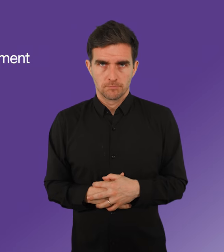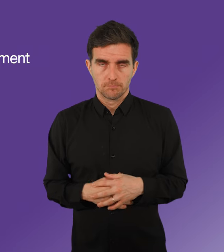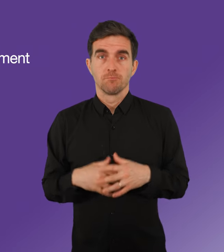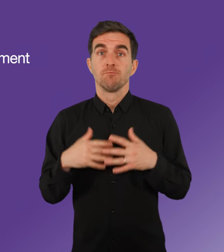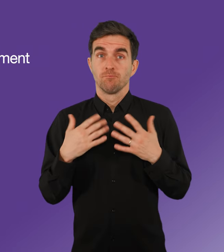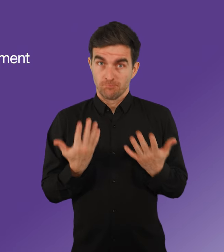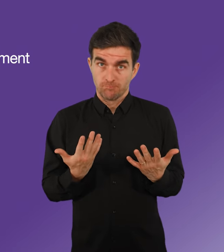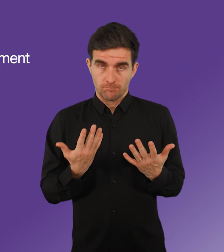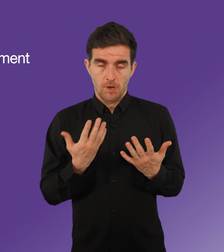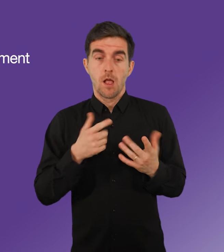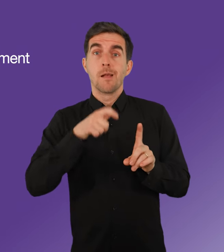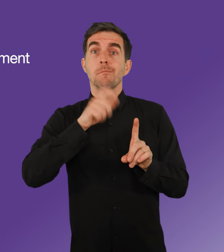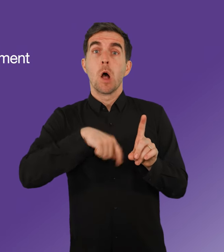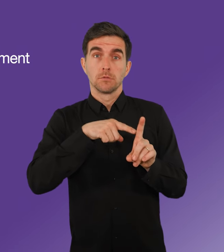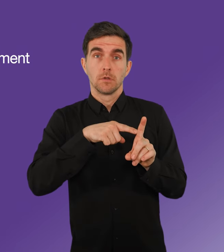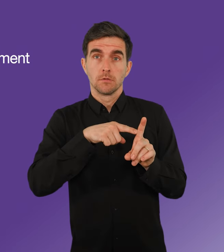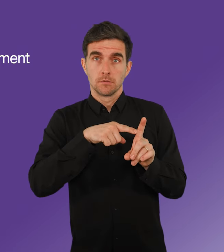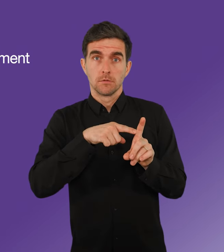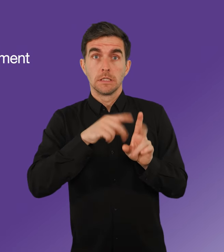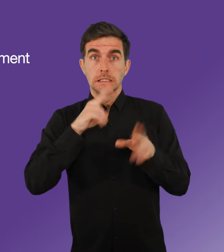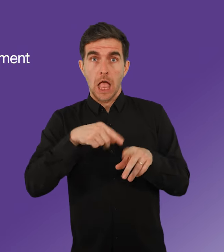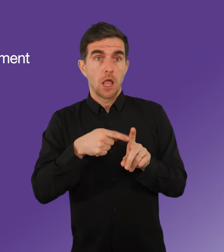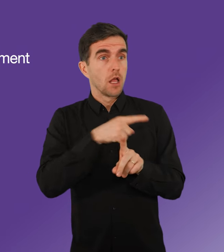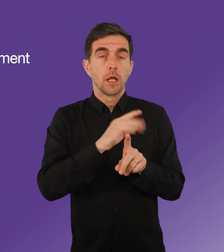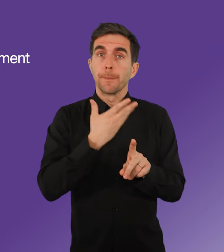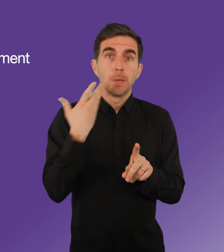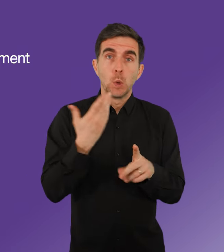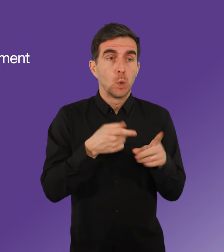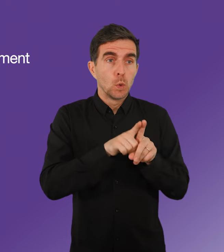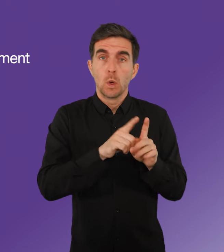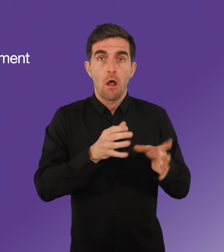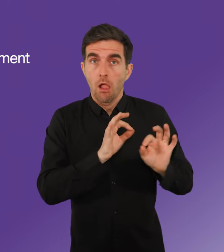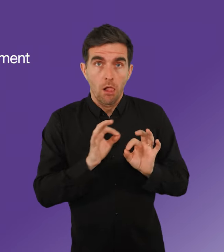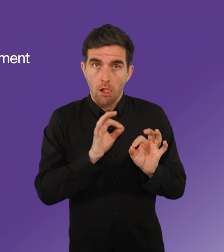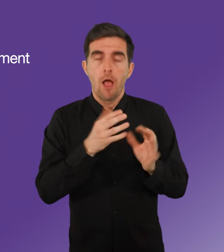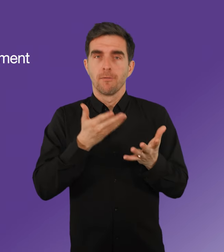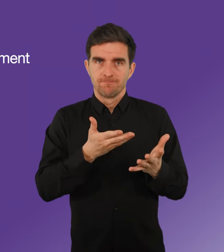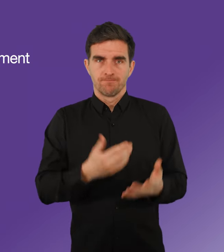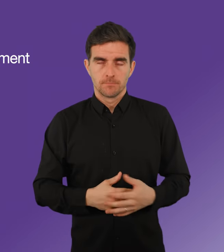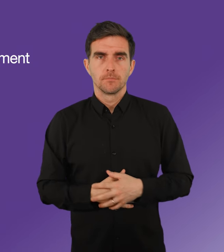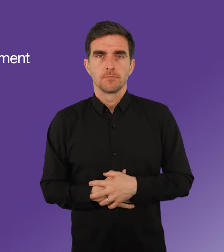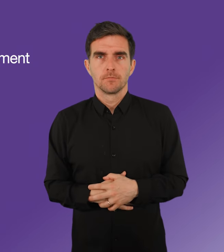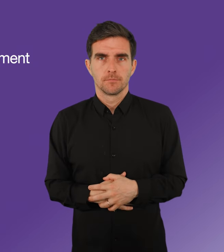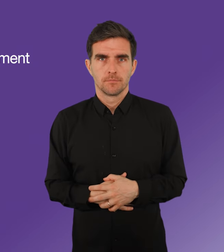This would be if the person who died had no spouse or civil partner.